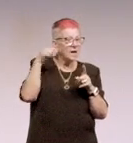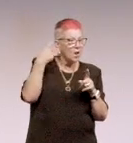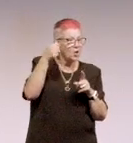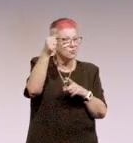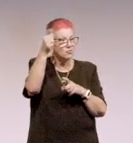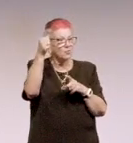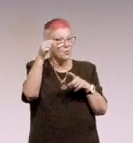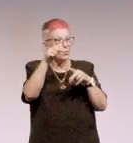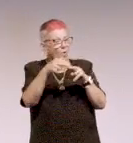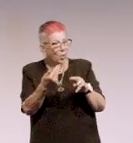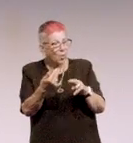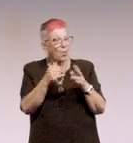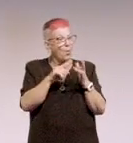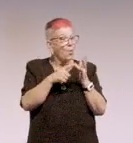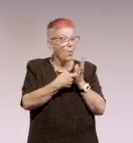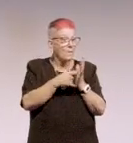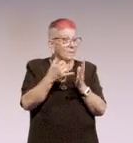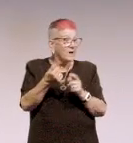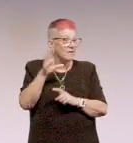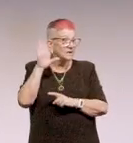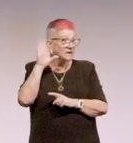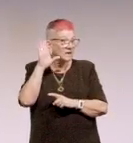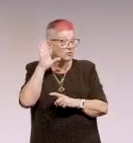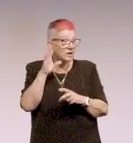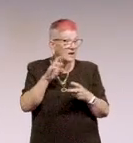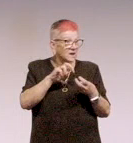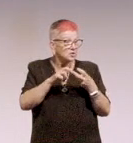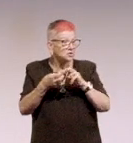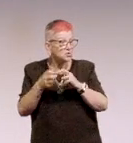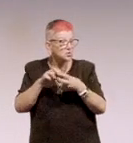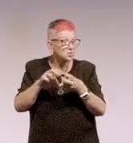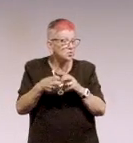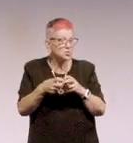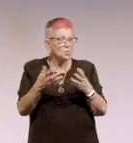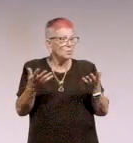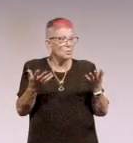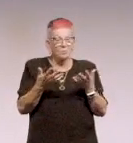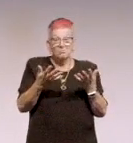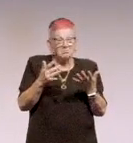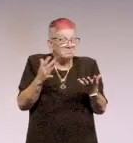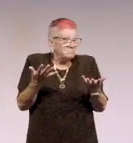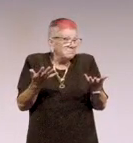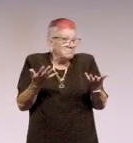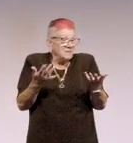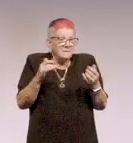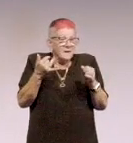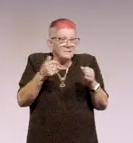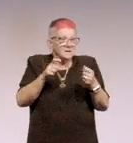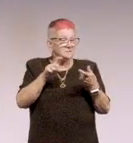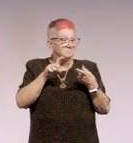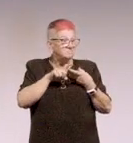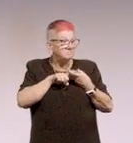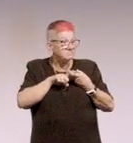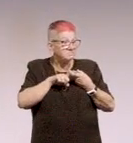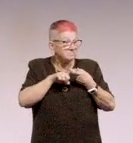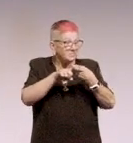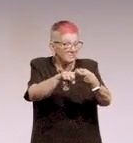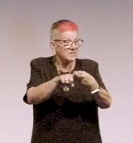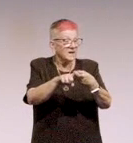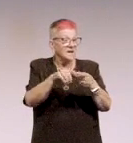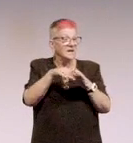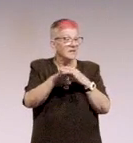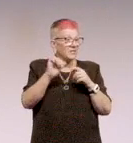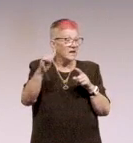Or people may have hearing related issues, cognitive, so they cannot